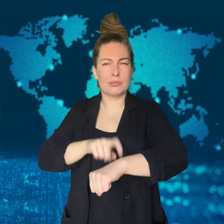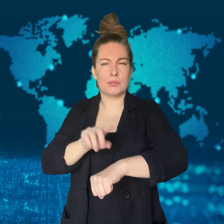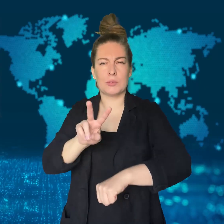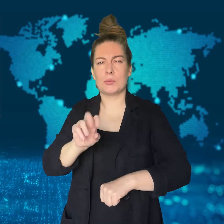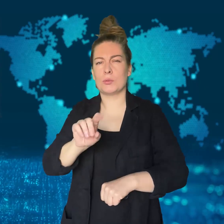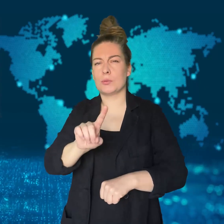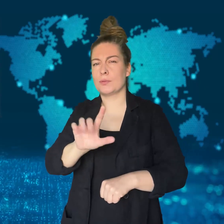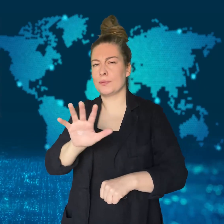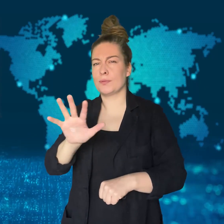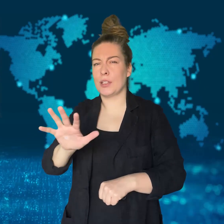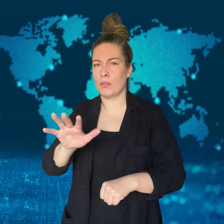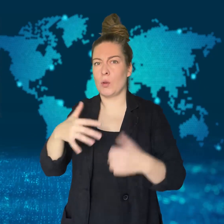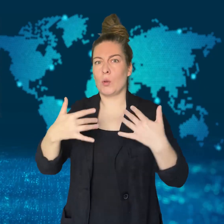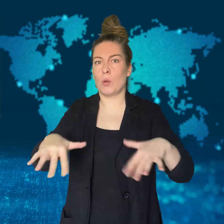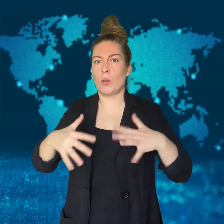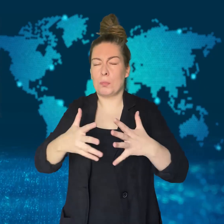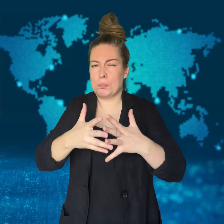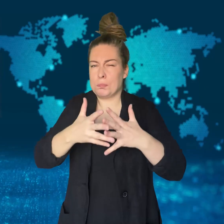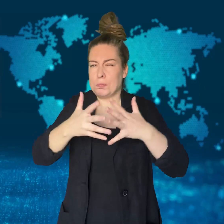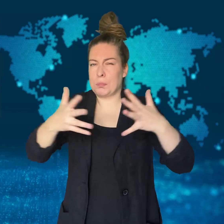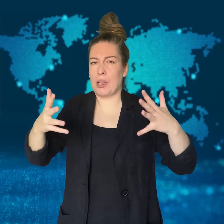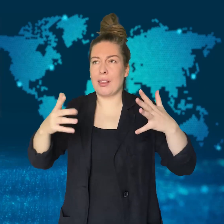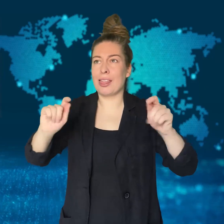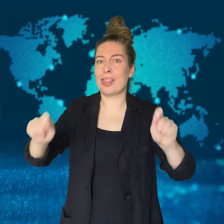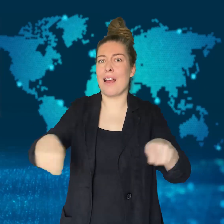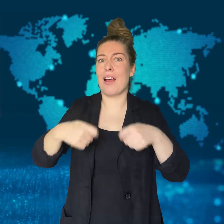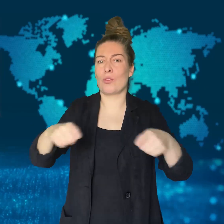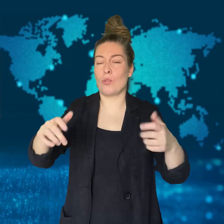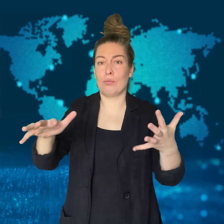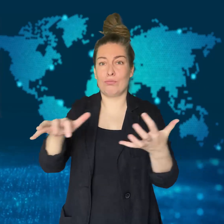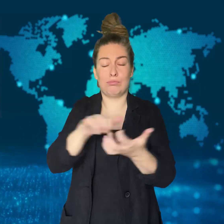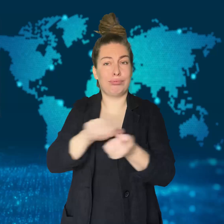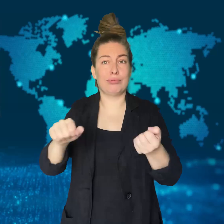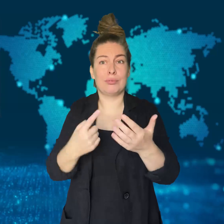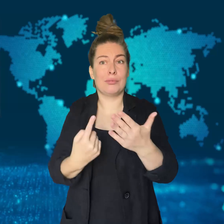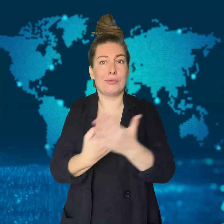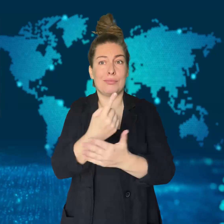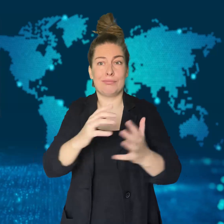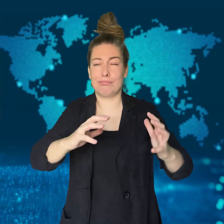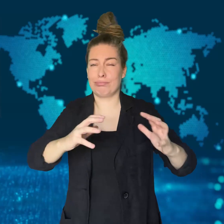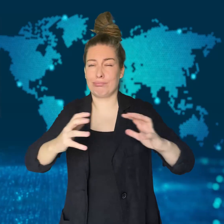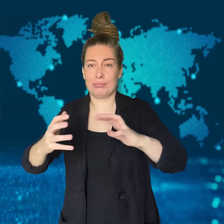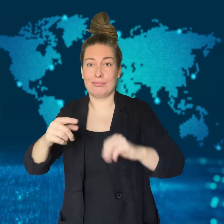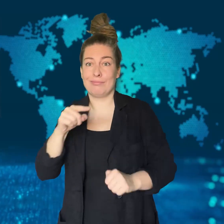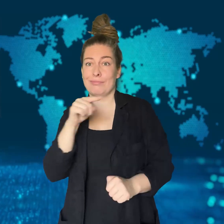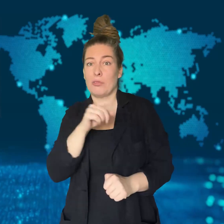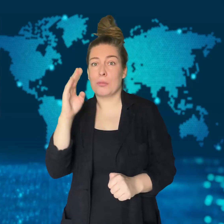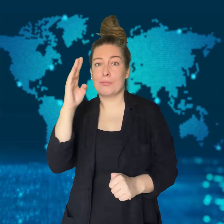There are more than 720,000 Brazilians suing both BHP